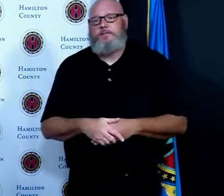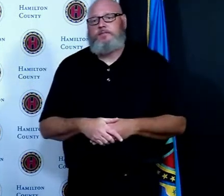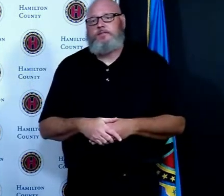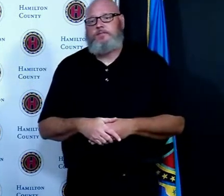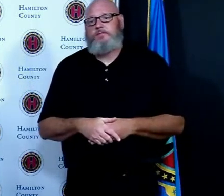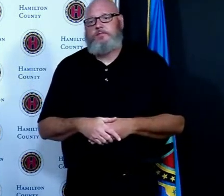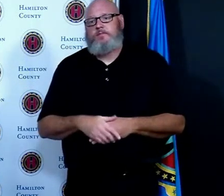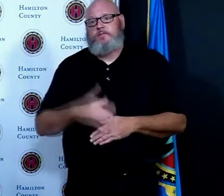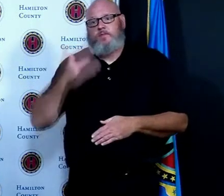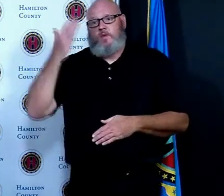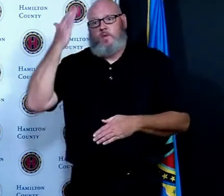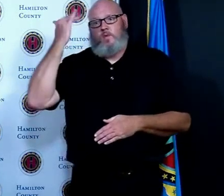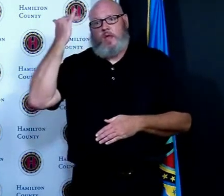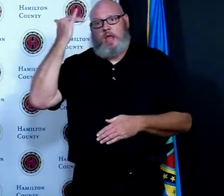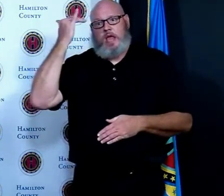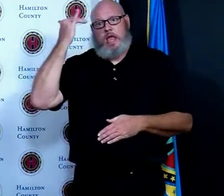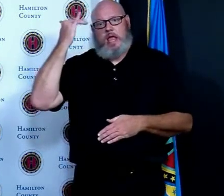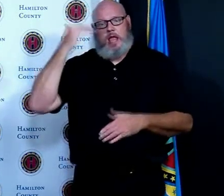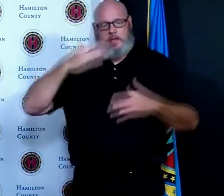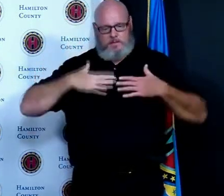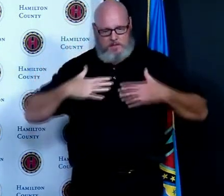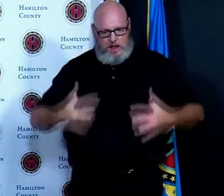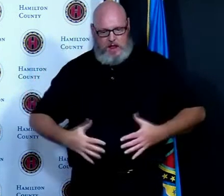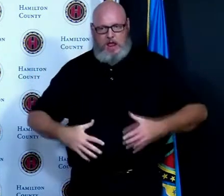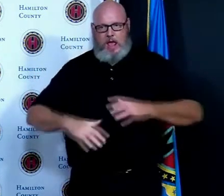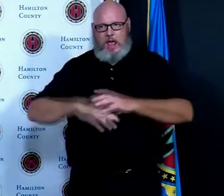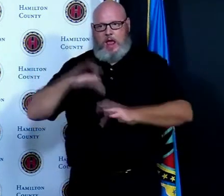that's somewhat unique to this virus that we're still learning a lot about